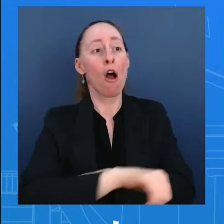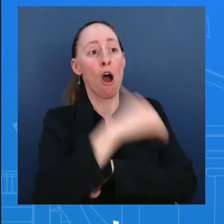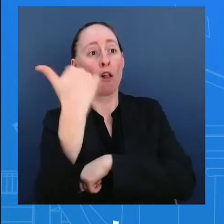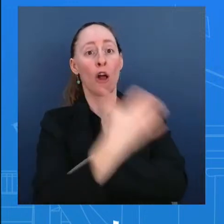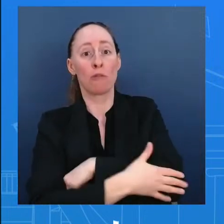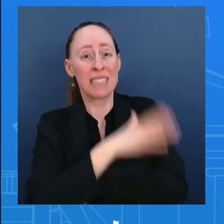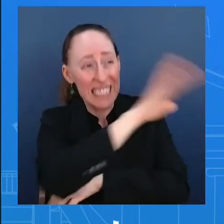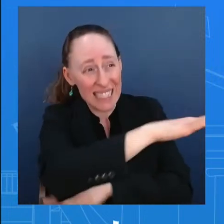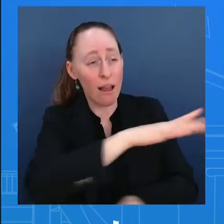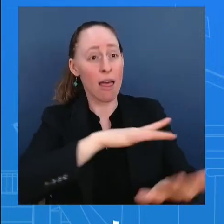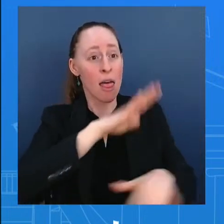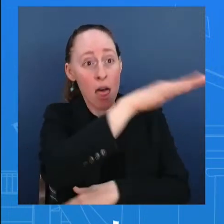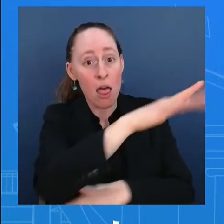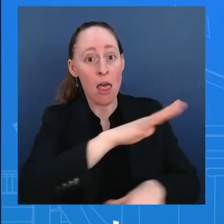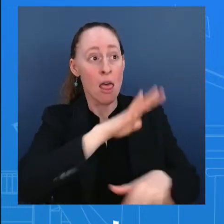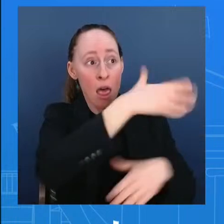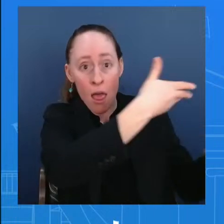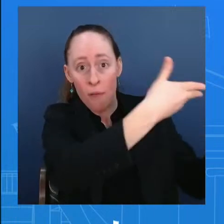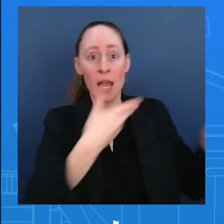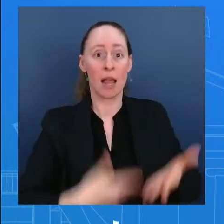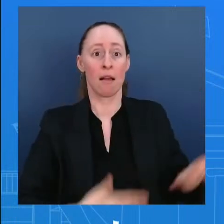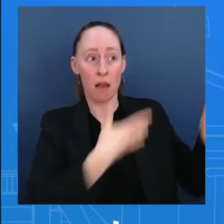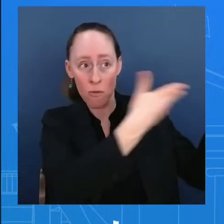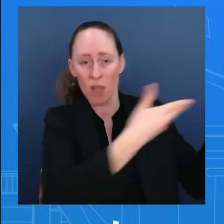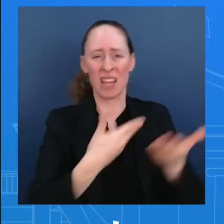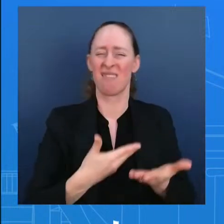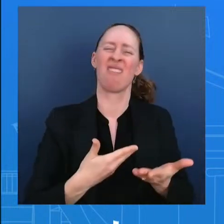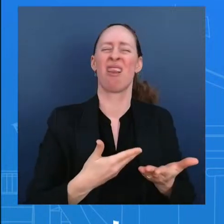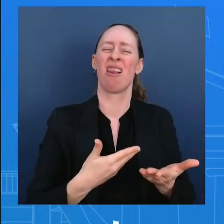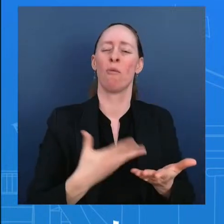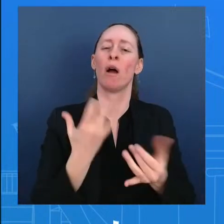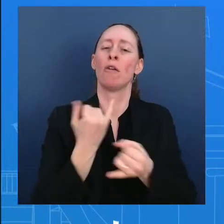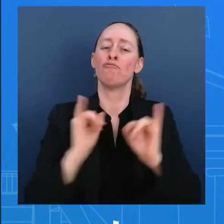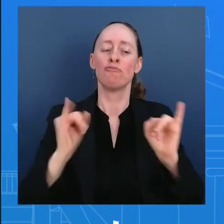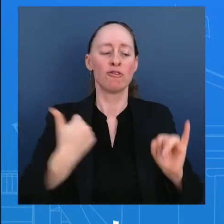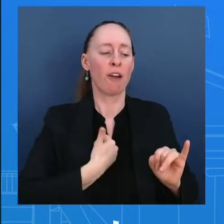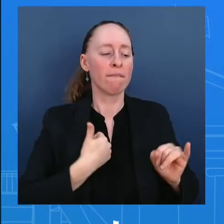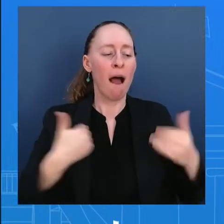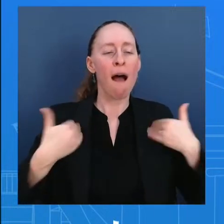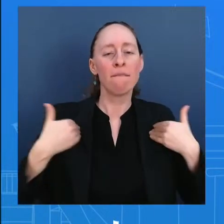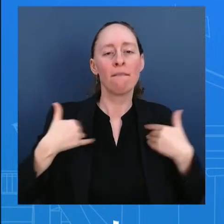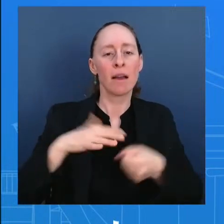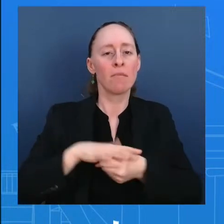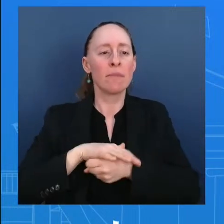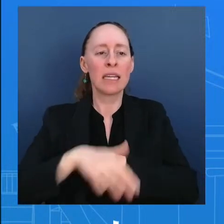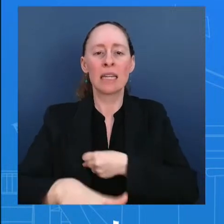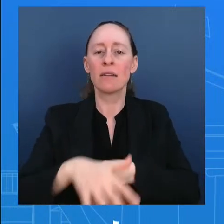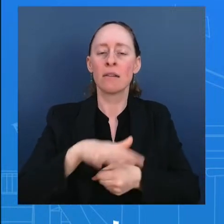That’s what you saw, this action from this president. And so, that is going to be our focus.